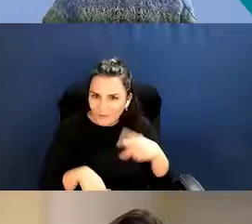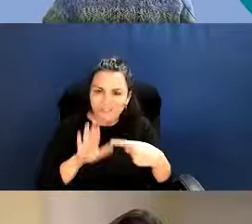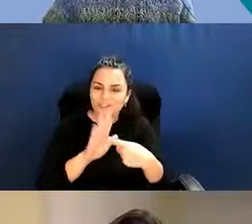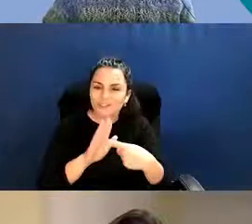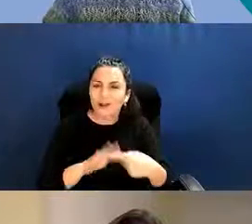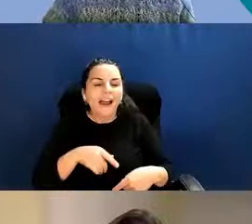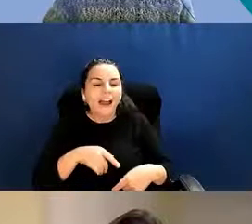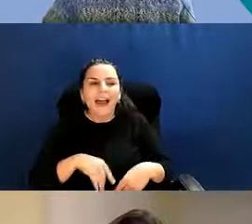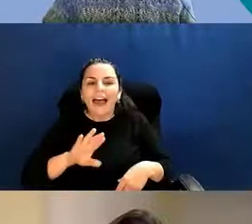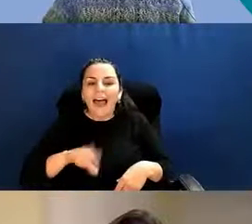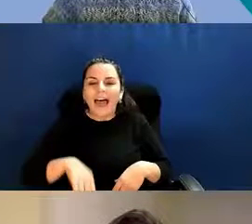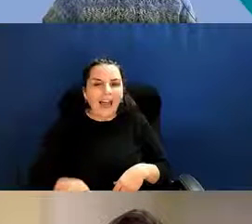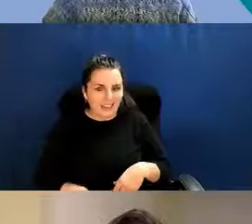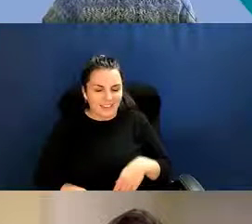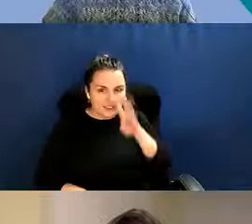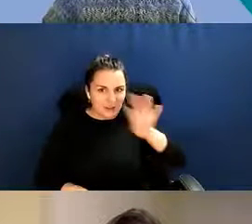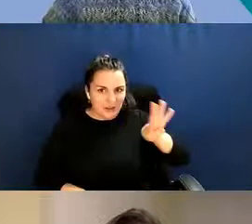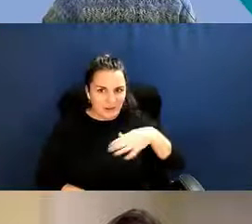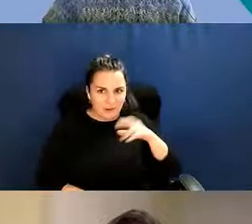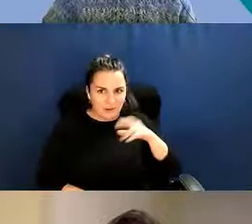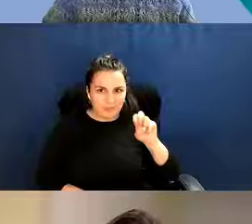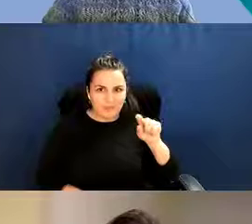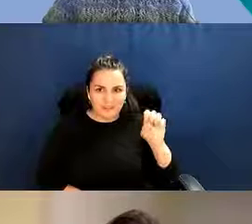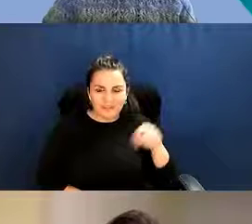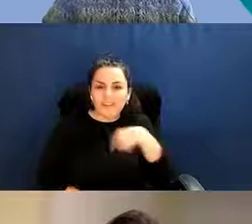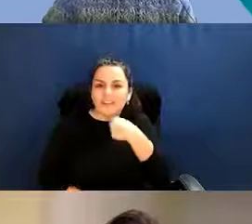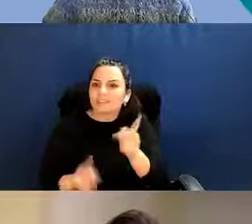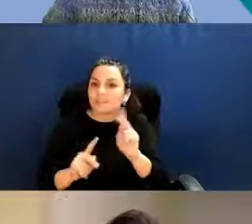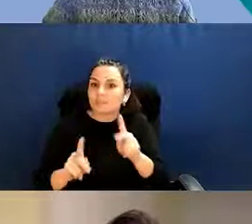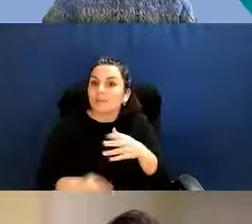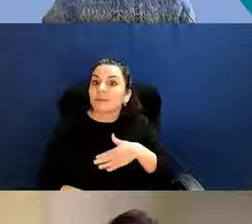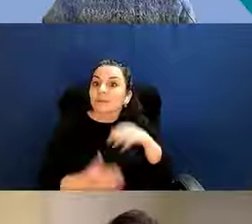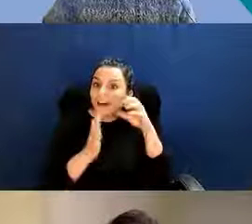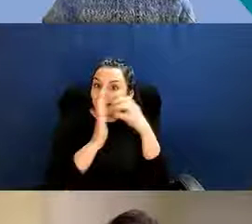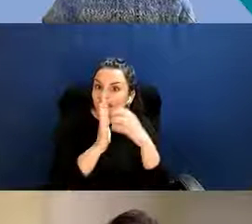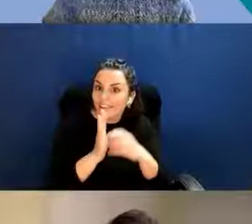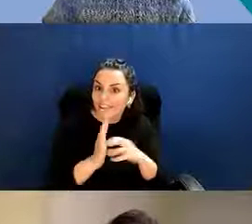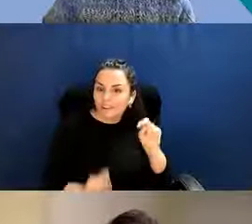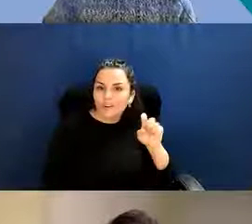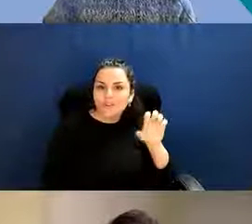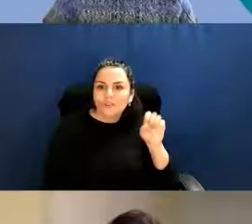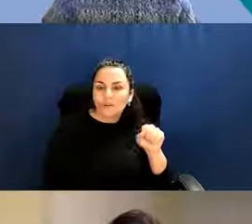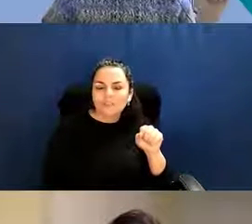because I've been telling people the notes in my sections, they don't necessarily correspond. I have a tendency to pull